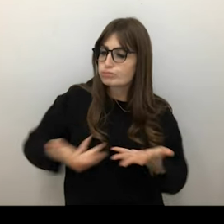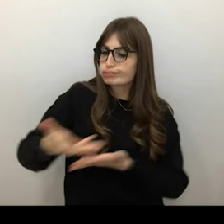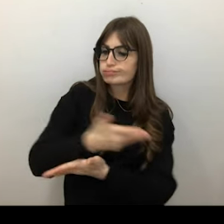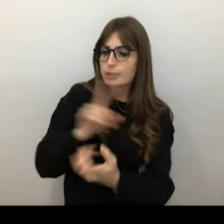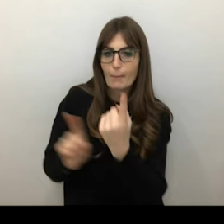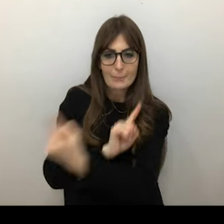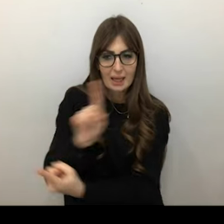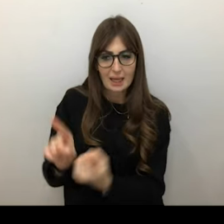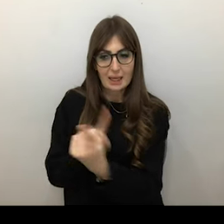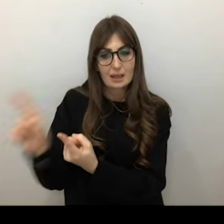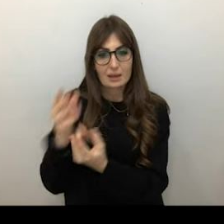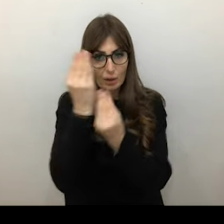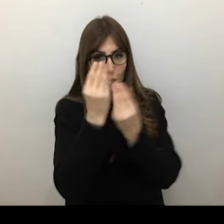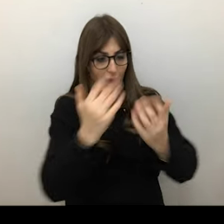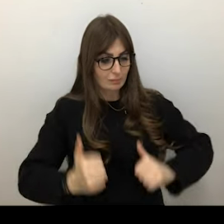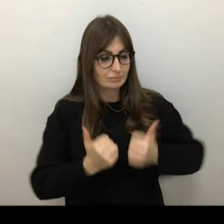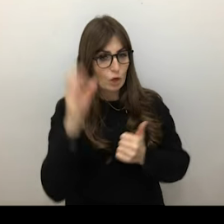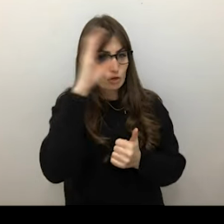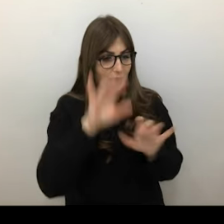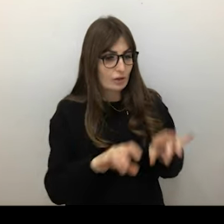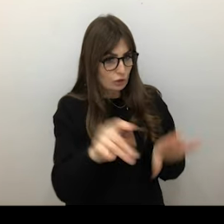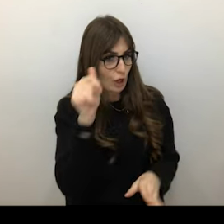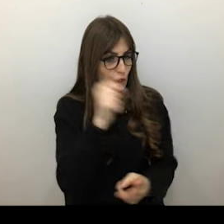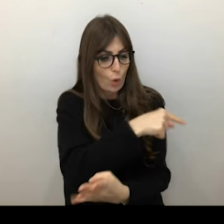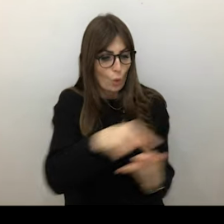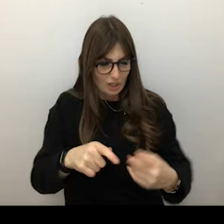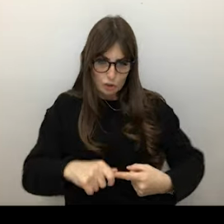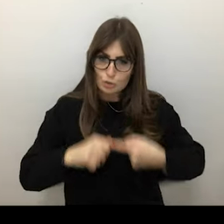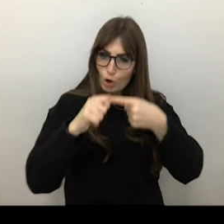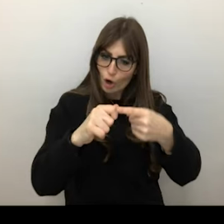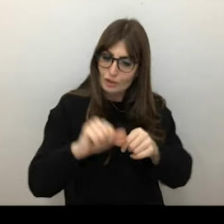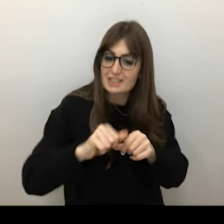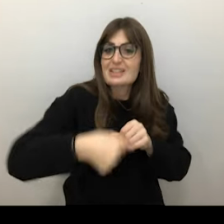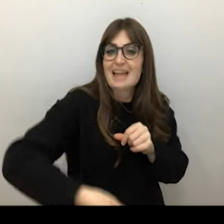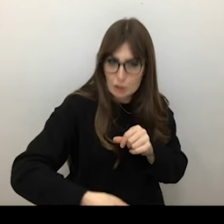And the industry advisers will advise Creative Australia on which projects to prioritise for Stage 2.